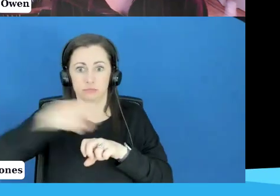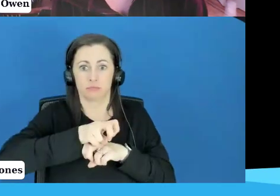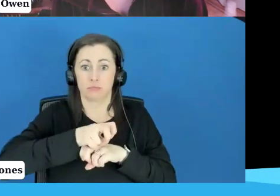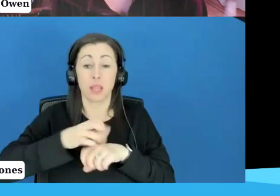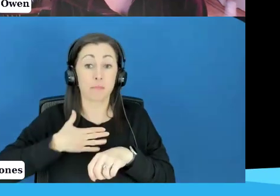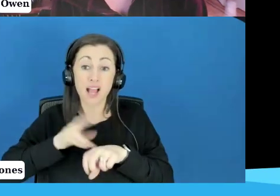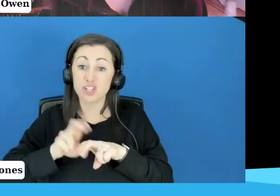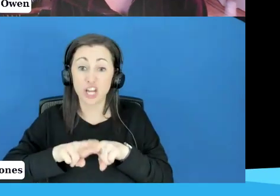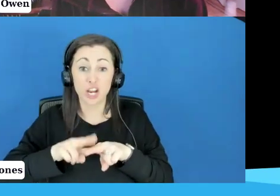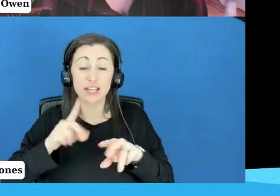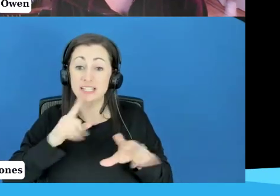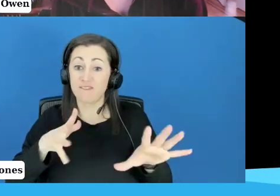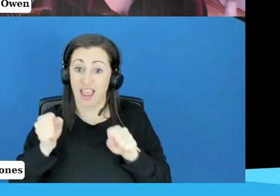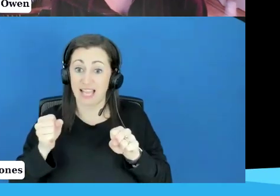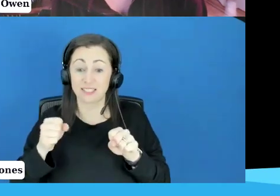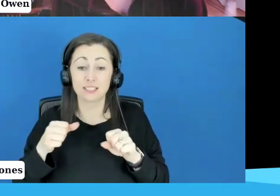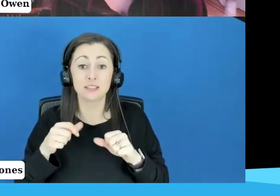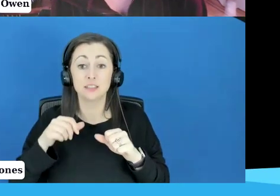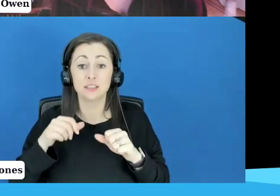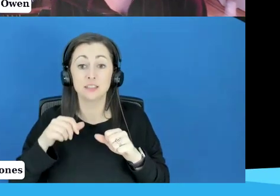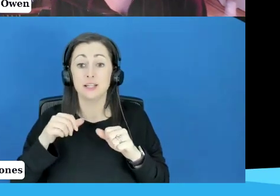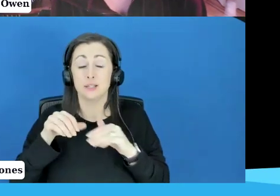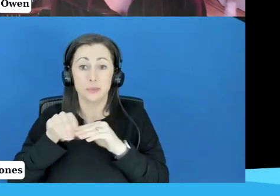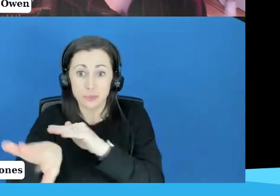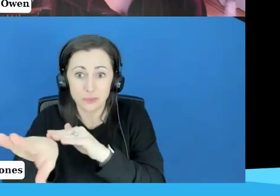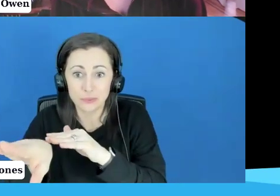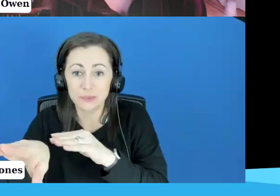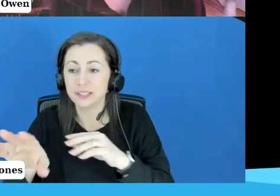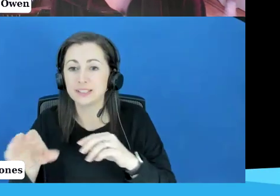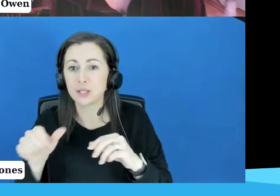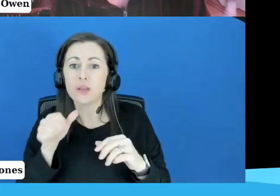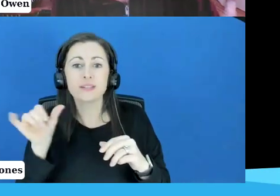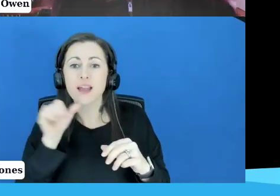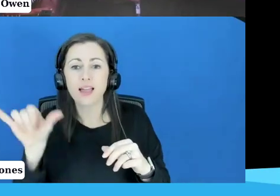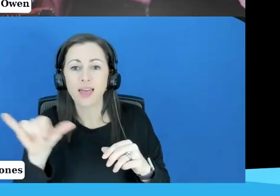By the time I get into the door, it's not really like I'm late to anything because I'm getting there really fast.